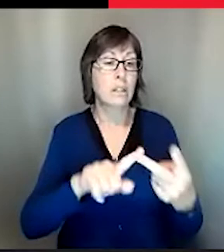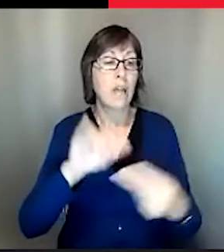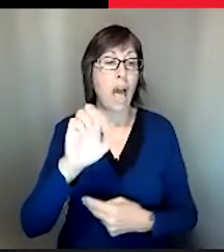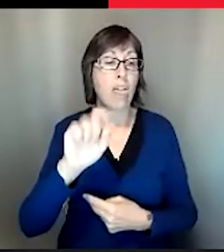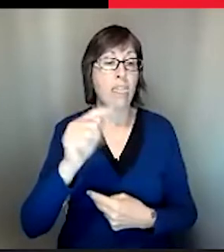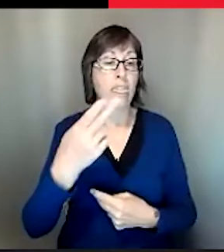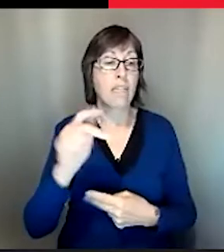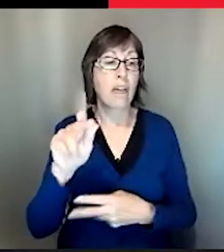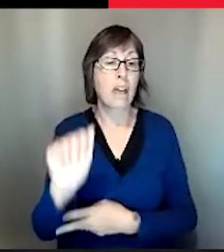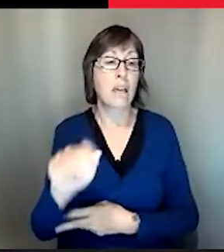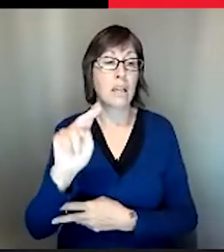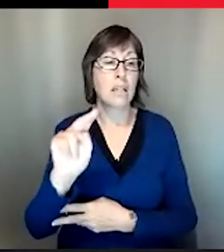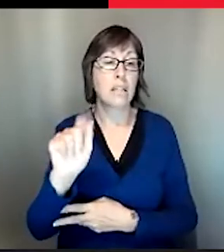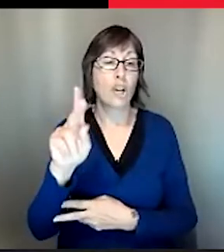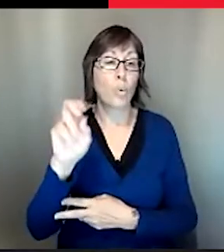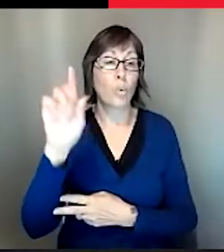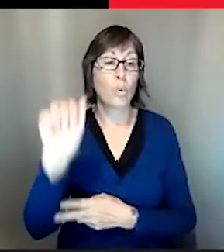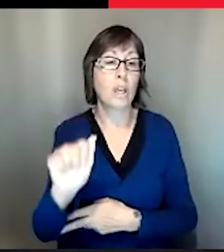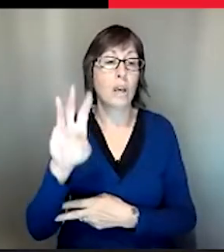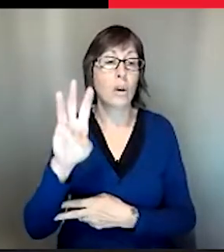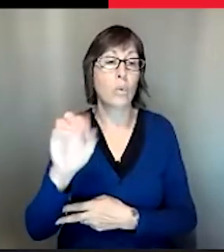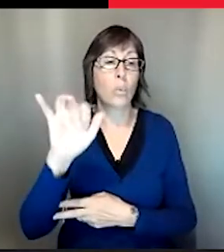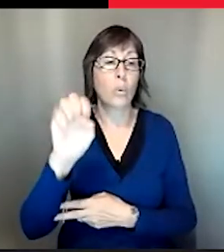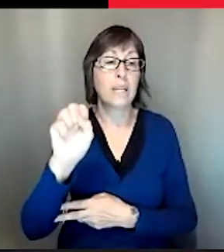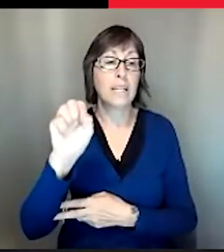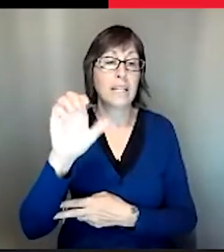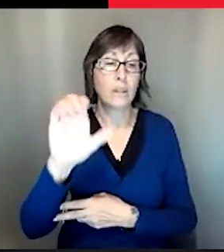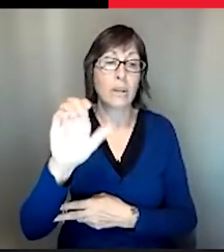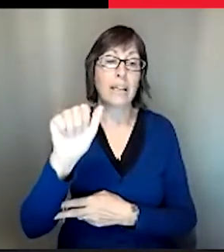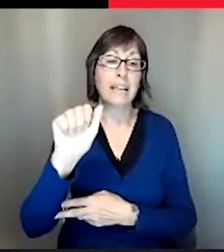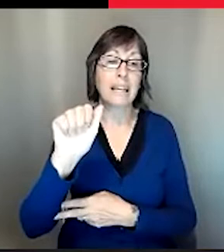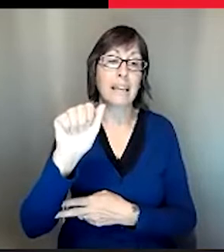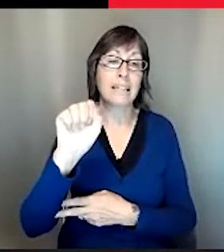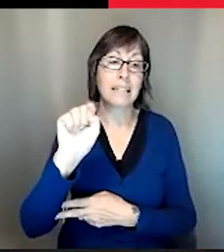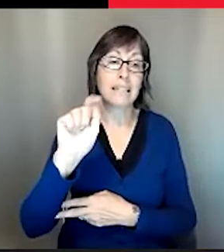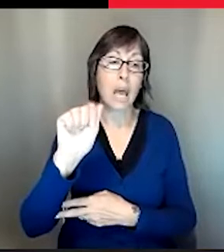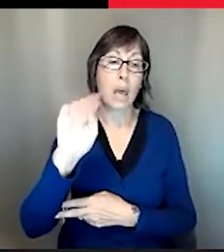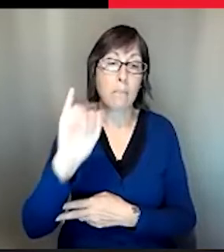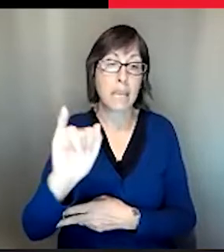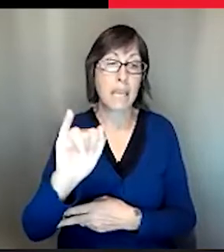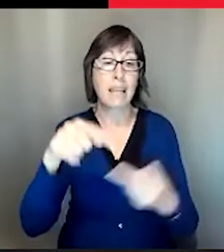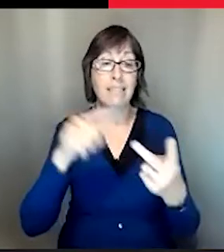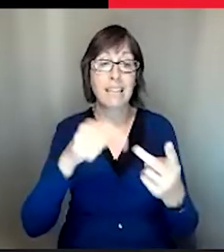First Nations, comprised of the Chiniki, Bearspaw and Wesley First Nations; and the Tsuut’ina